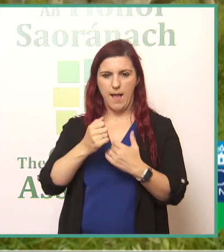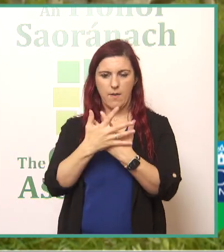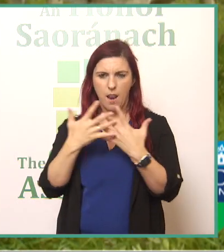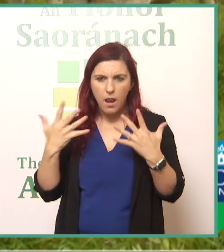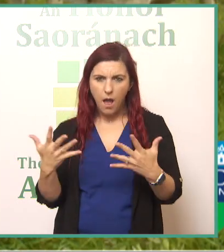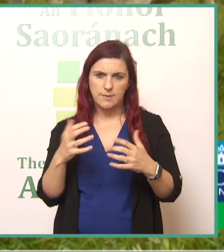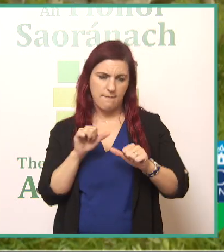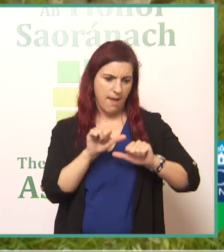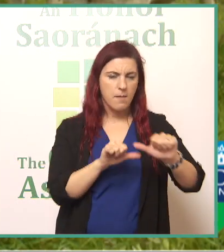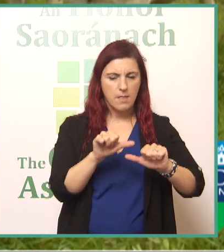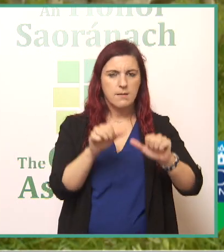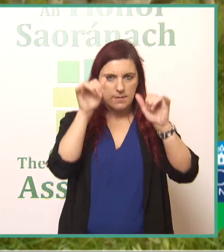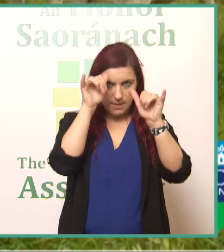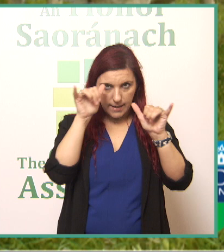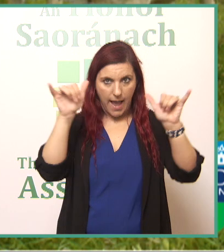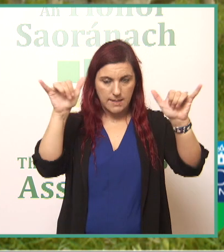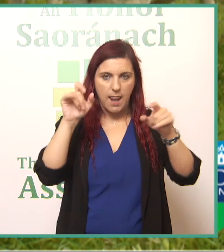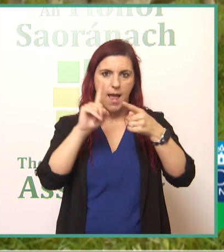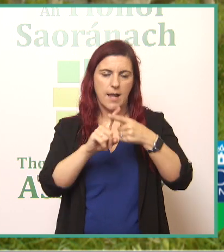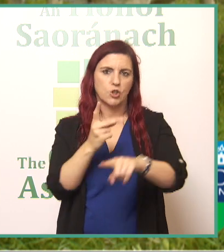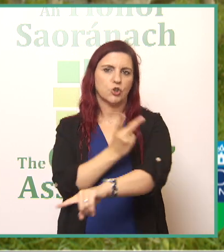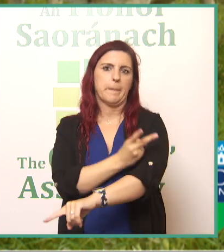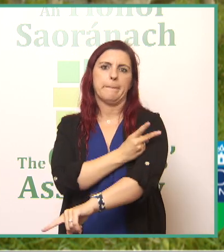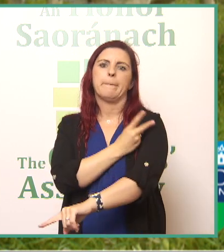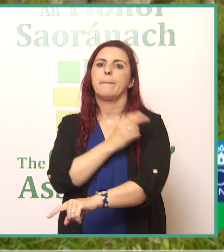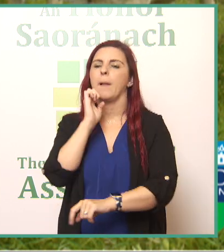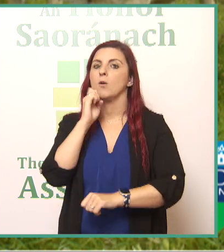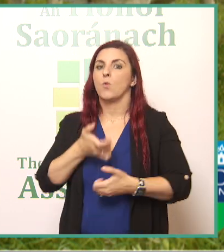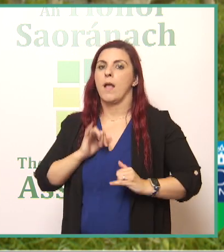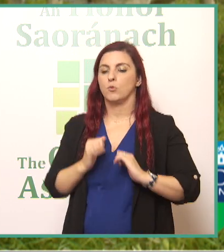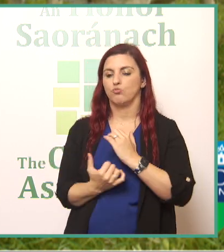of sheep in the country because we grow grass very well and that's what we need to feed those